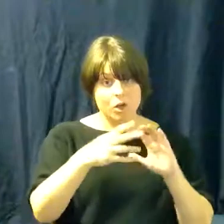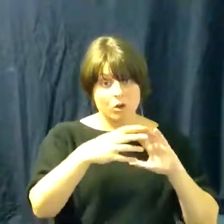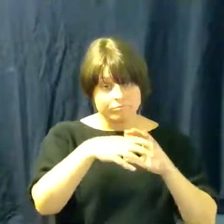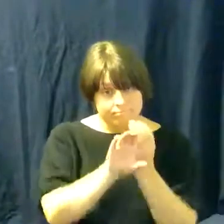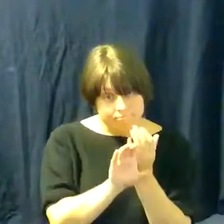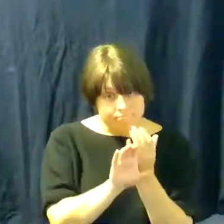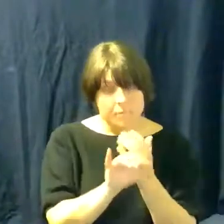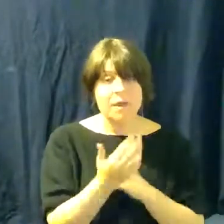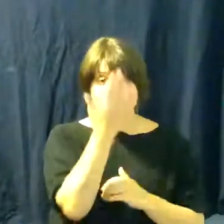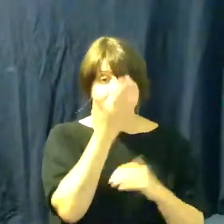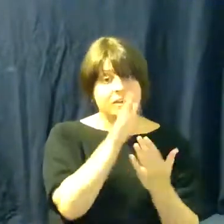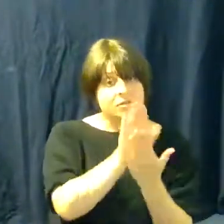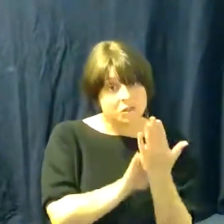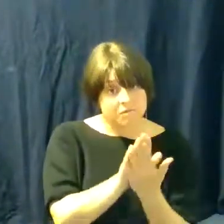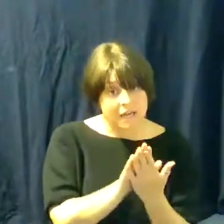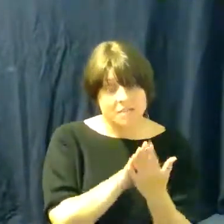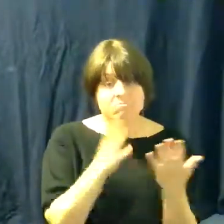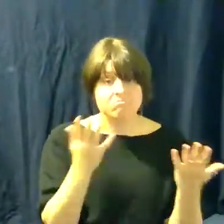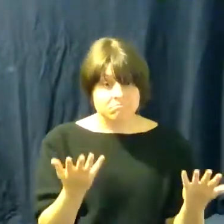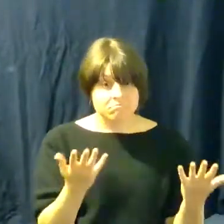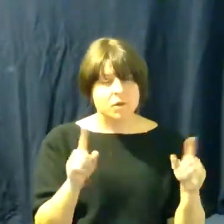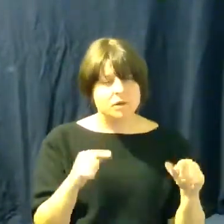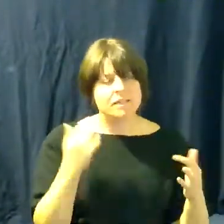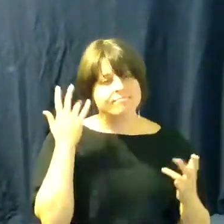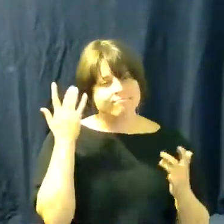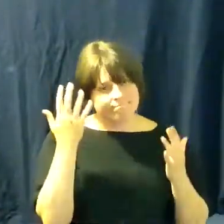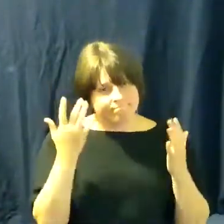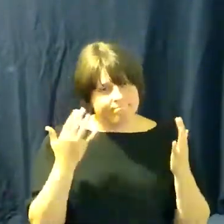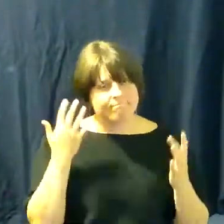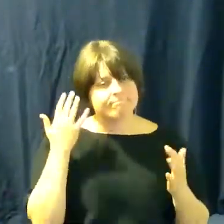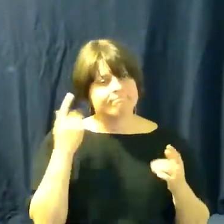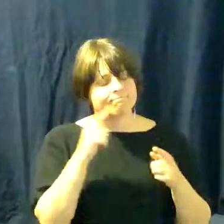meet. It might be over the phone, it might be by video conference